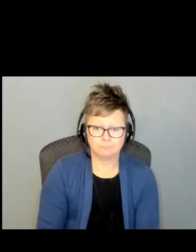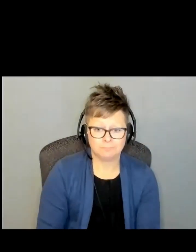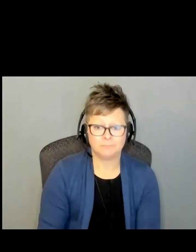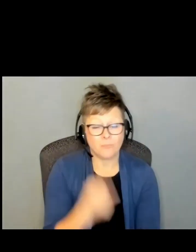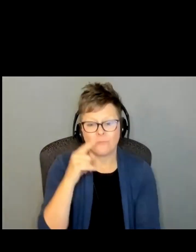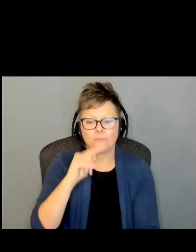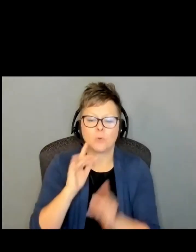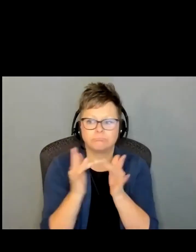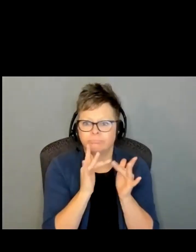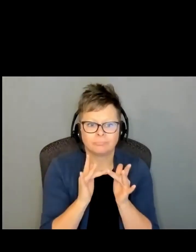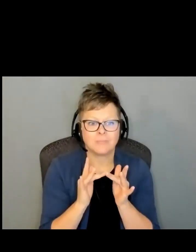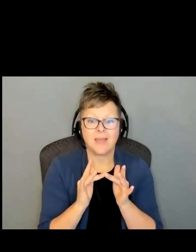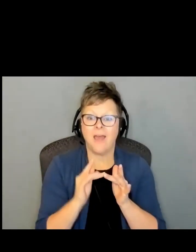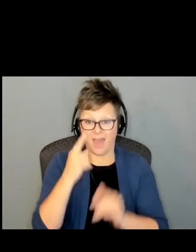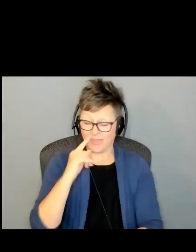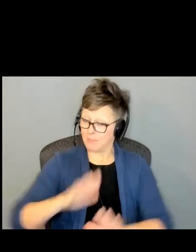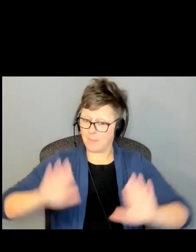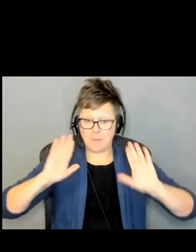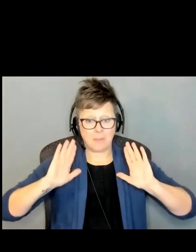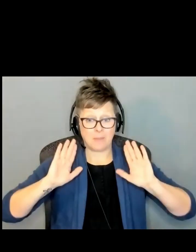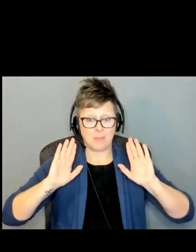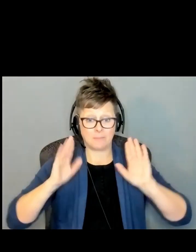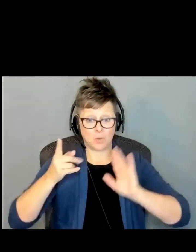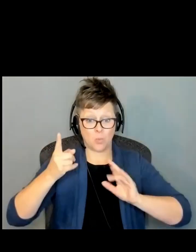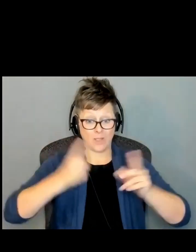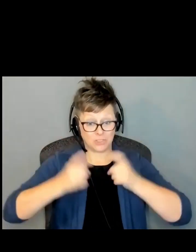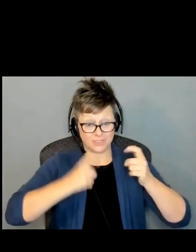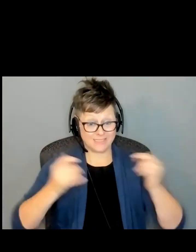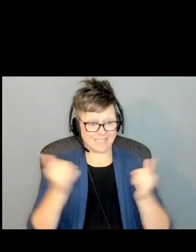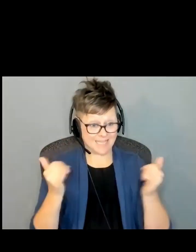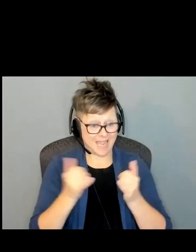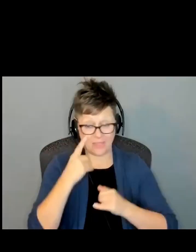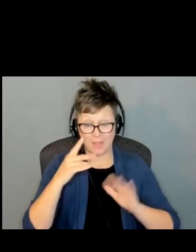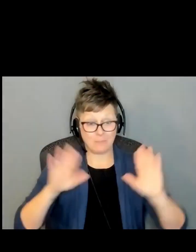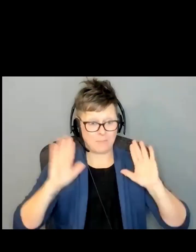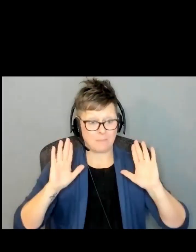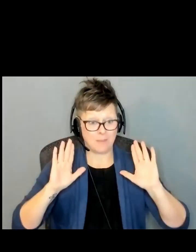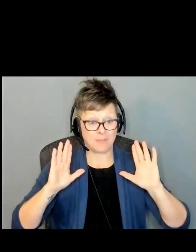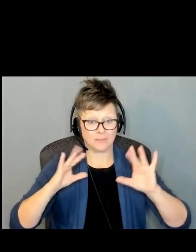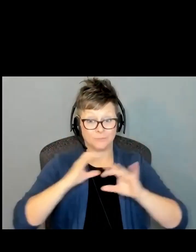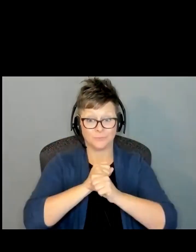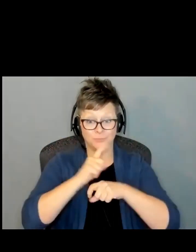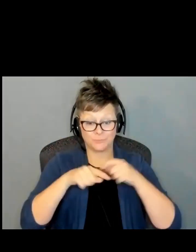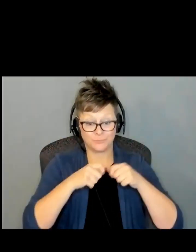That might be all the questions we mean to take today, and we’re closing in at 1:30 PM.